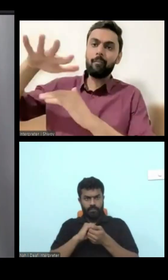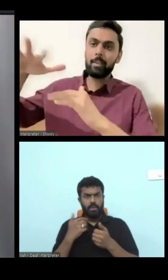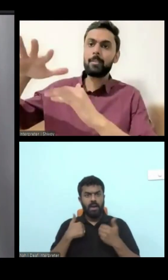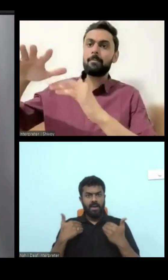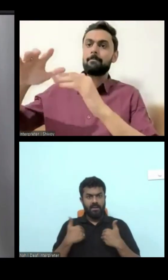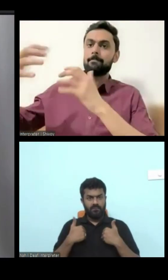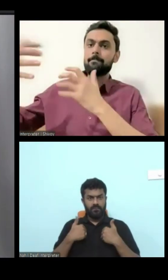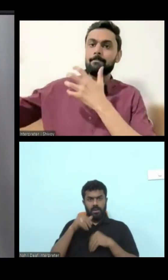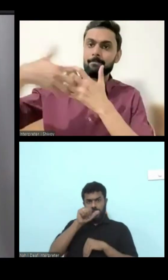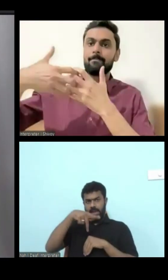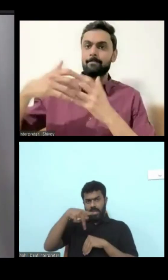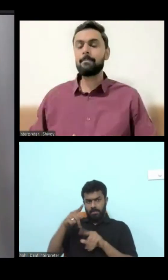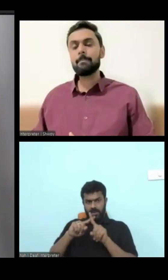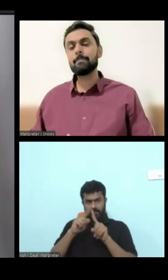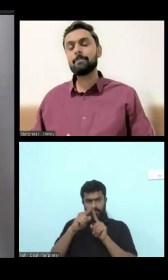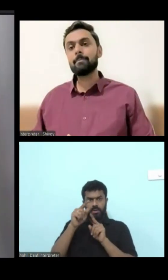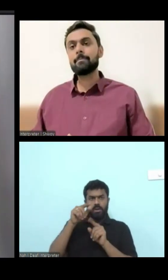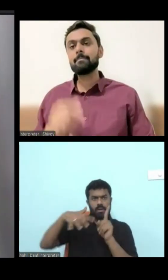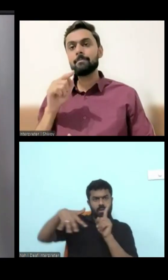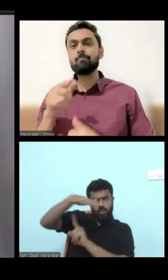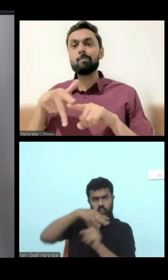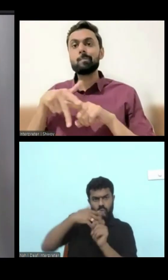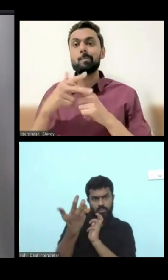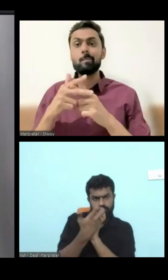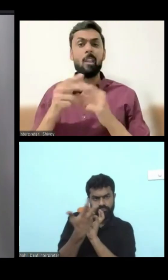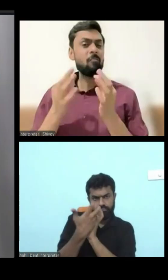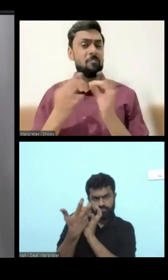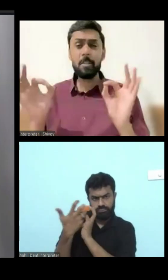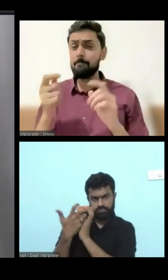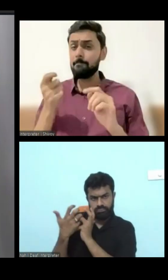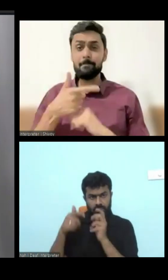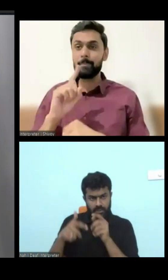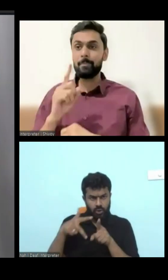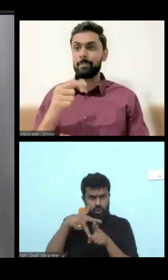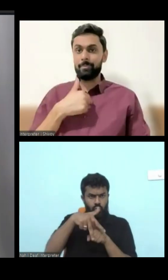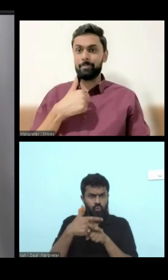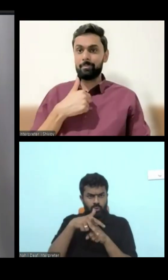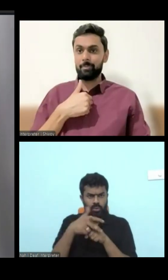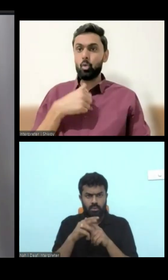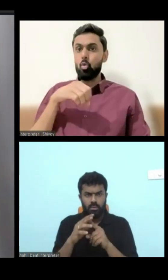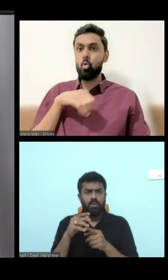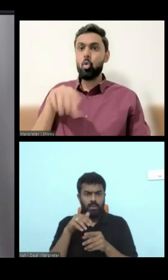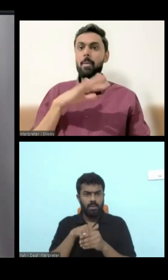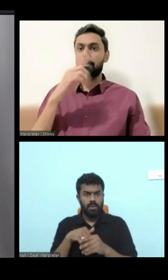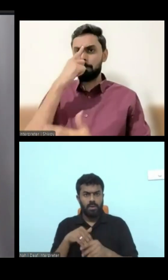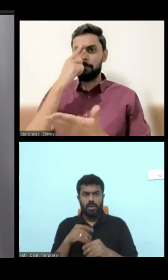This tool is completely free of cost, because we at Niwant believe that we do not want to keep